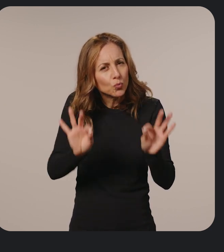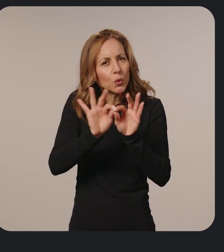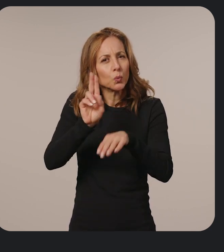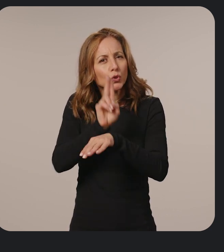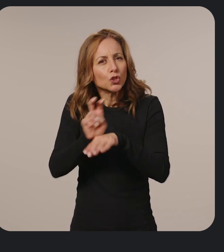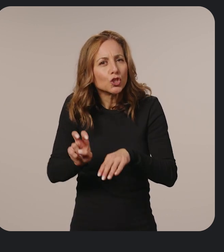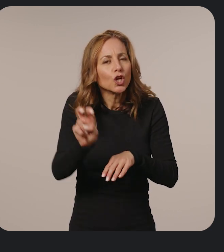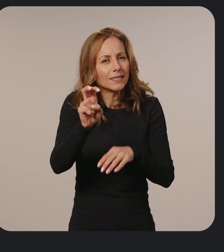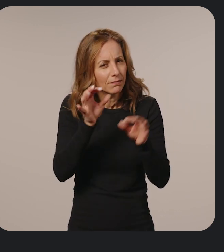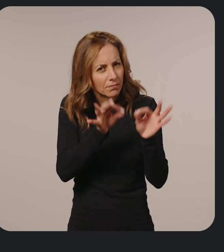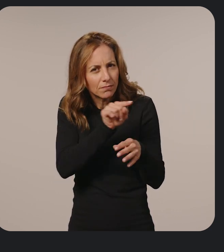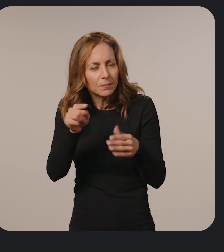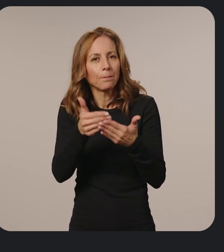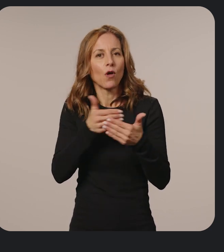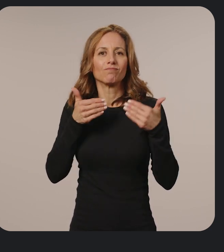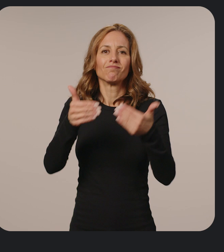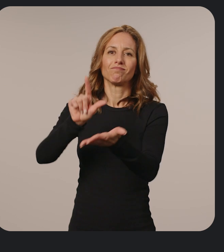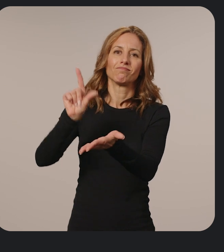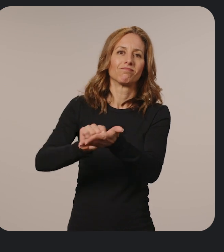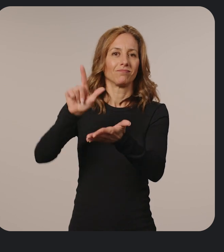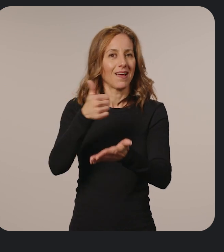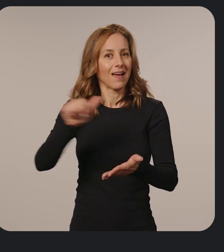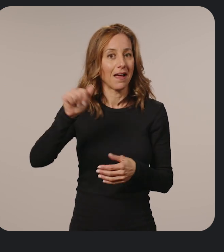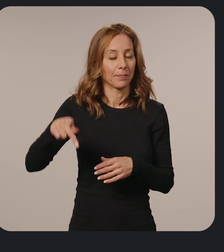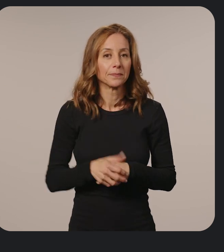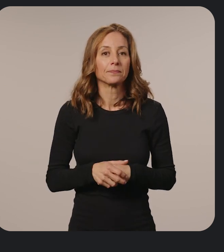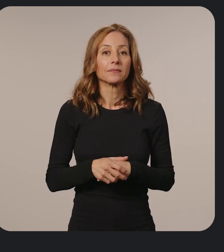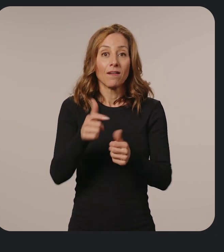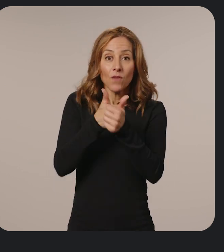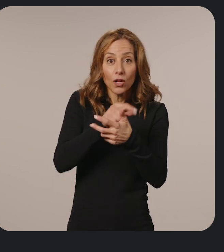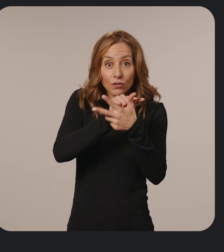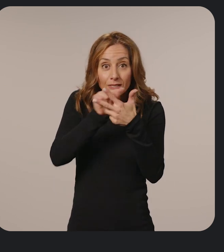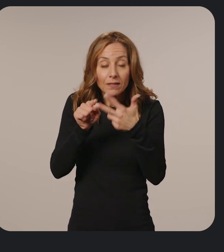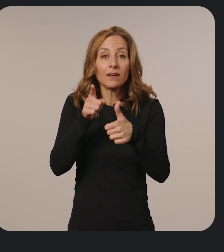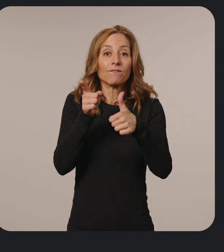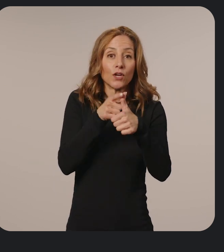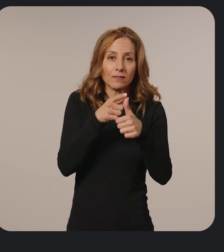By following these three steps-- first having a set of principles, then having published discoveries and examples